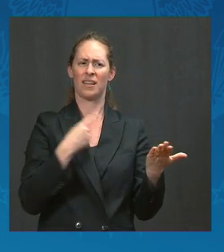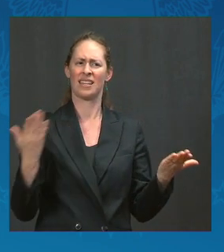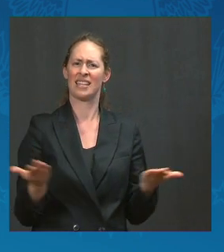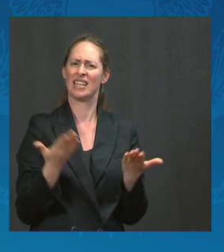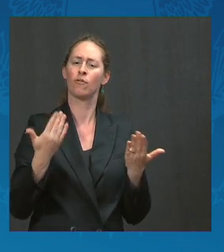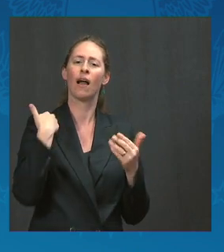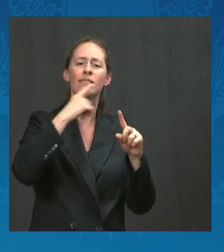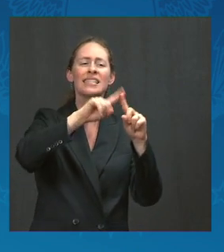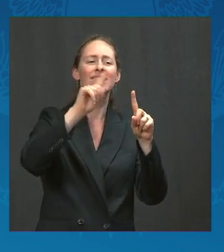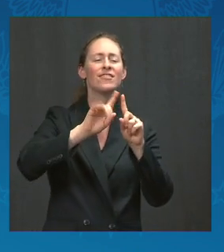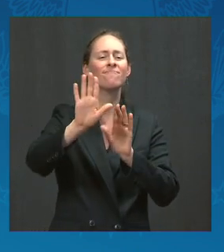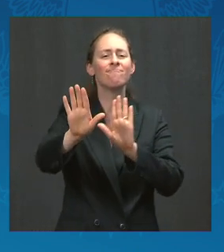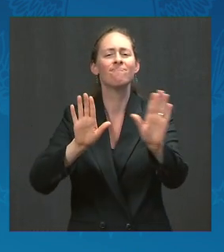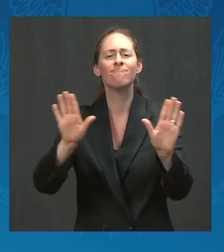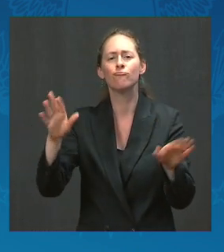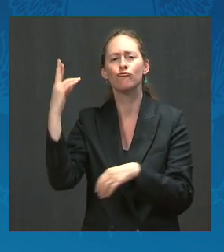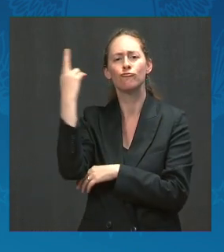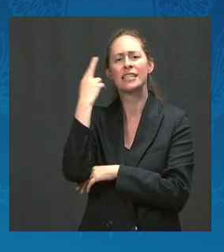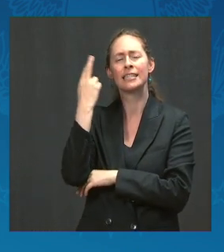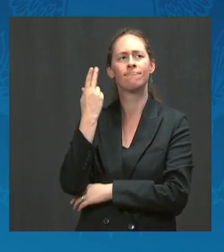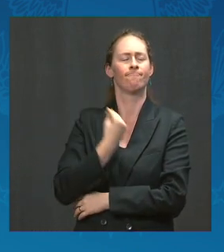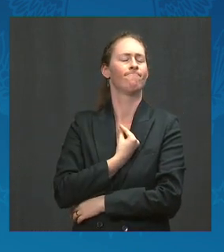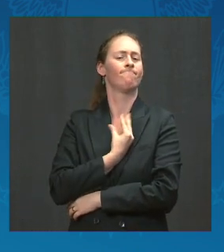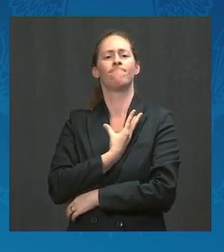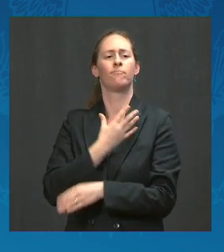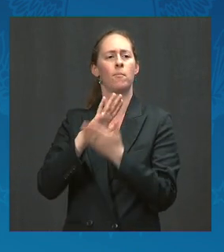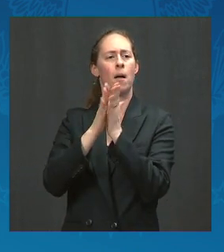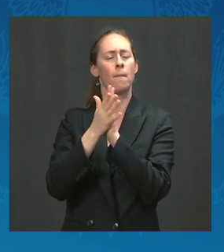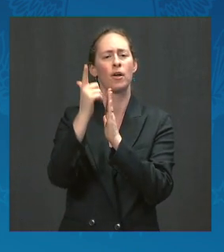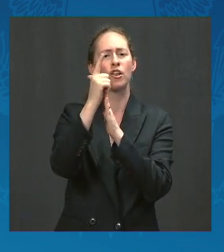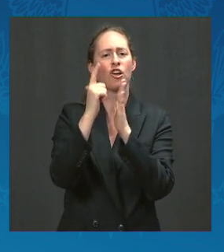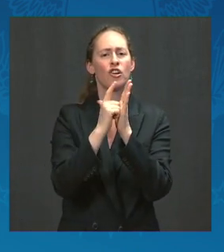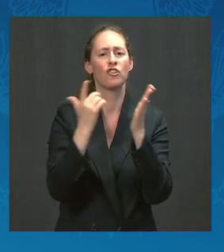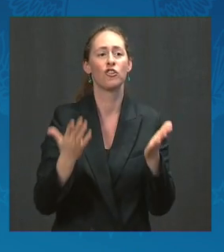but a lot of the same reasons which include the values